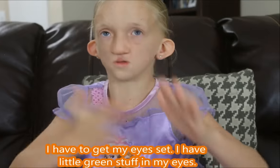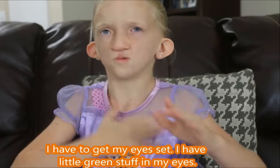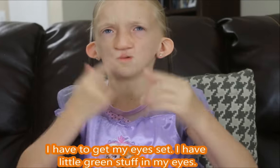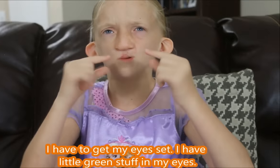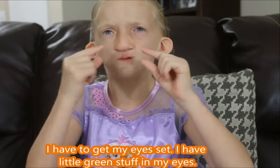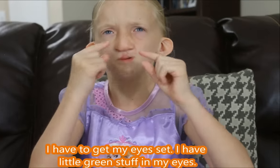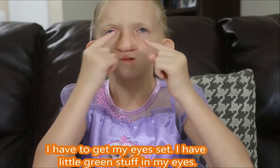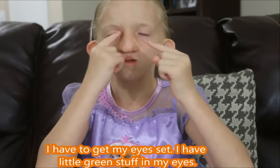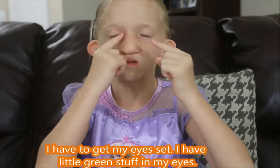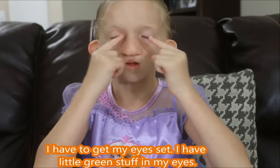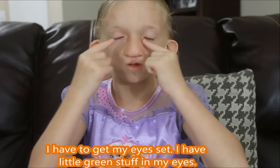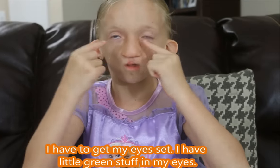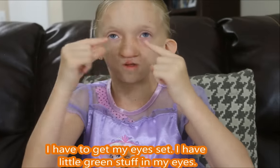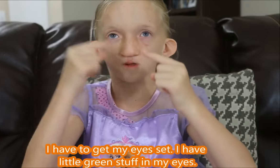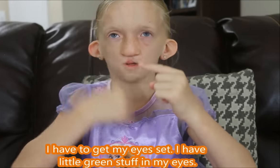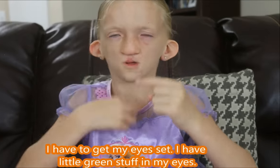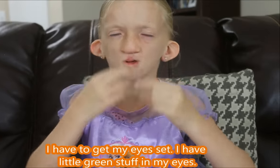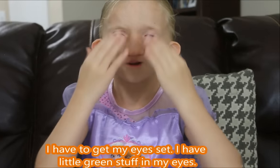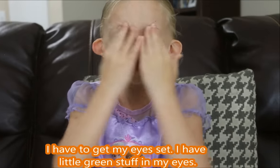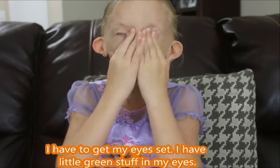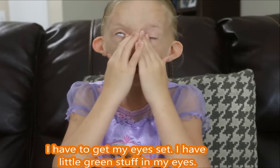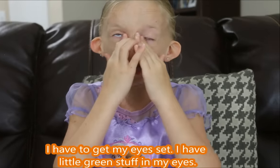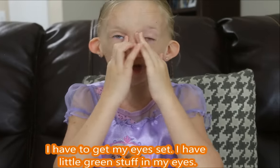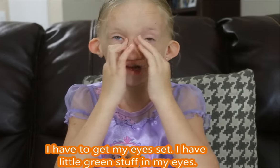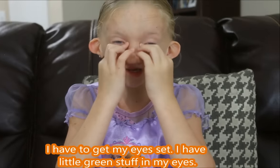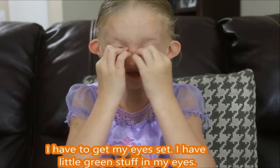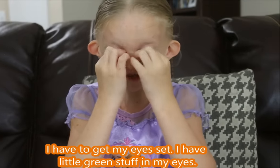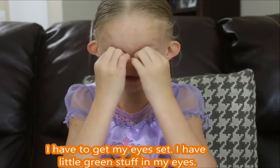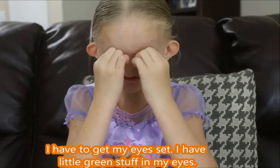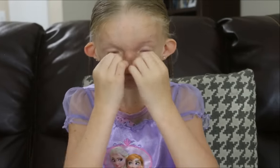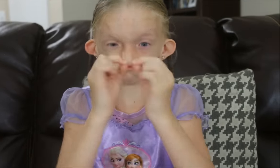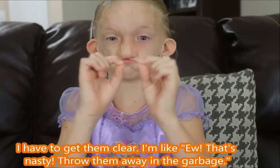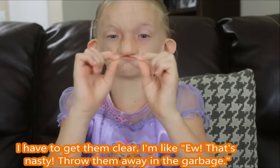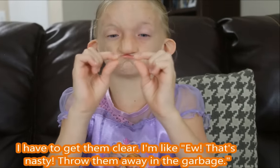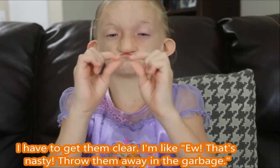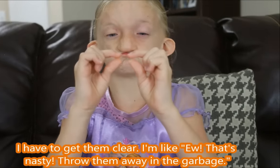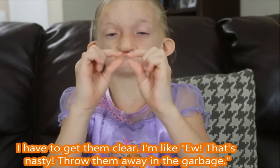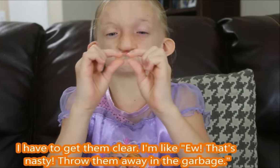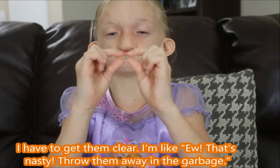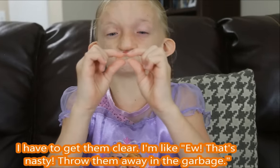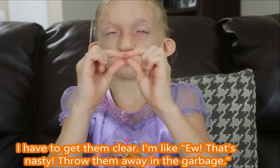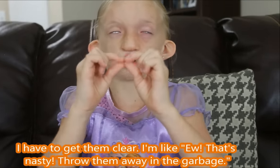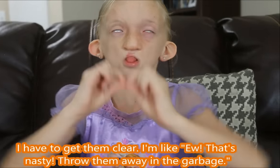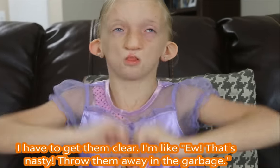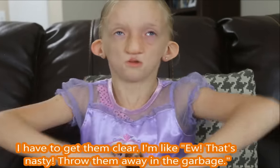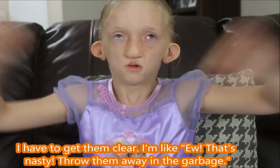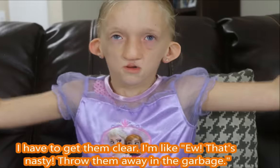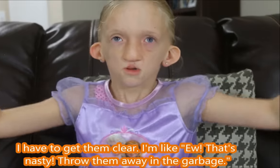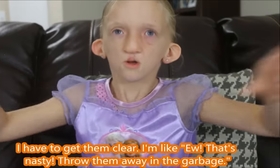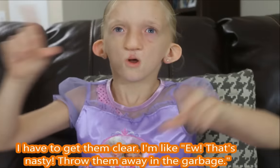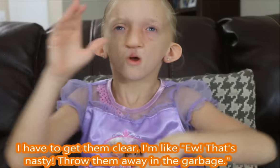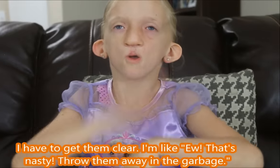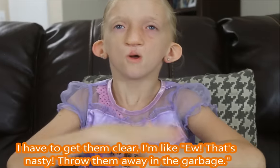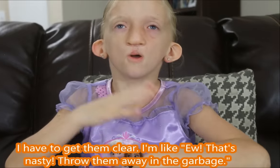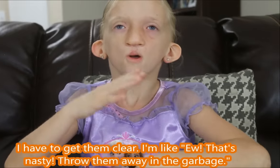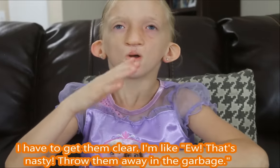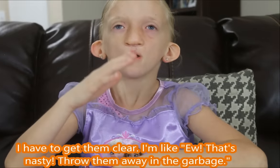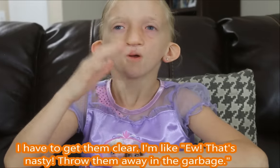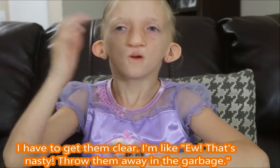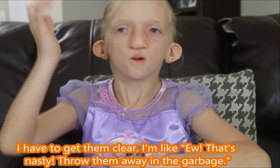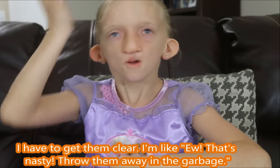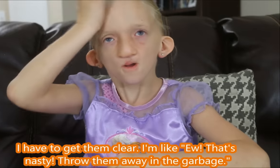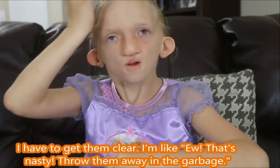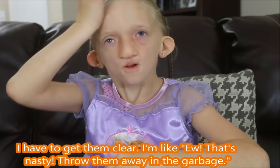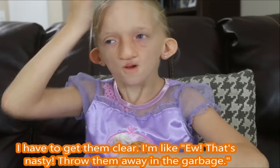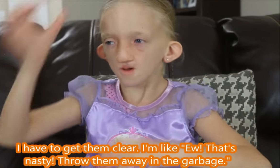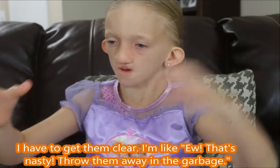hit my eye style a little food stuff in the eyes I didn't feel nasty boy in the